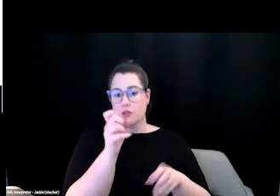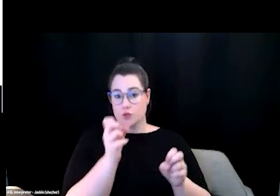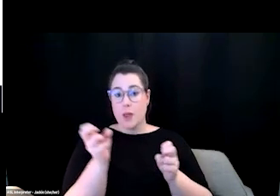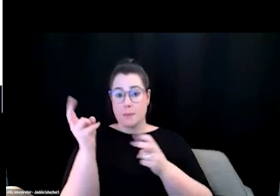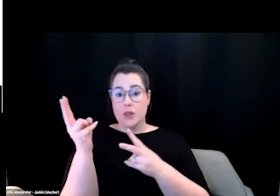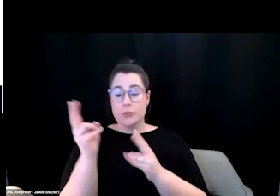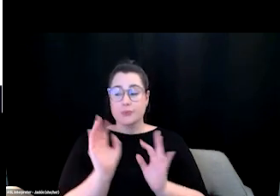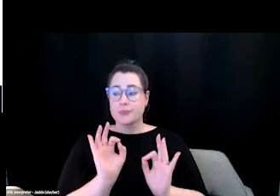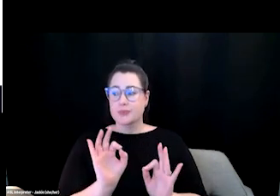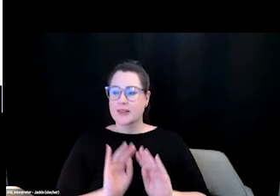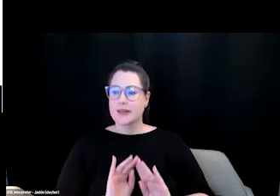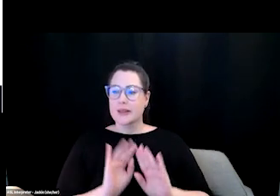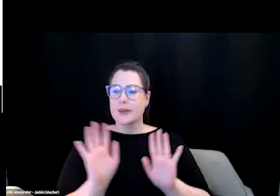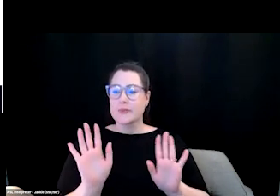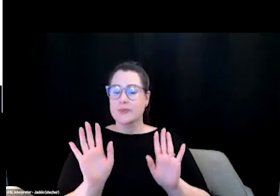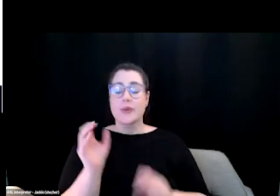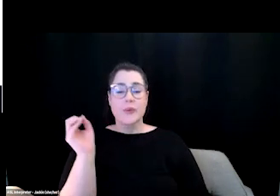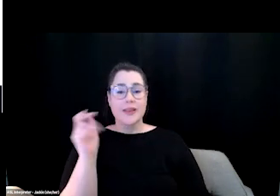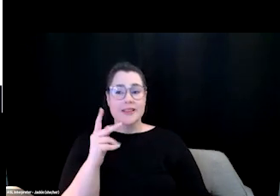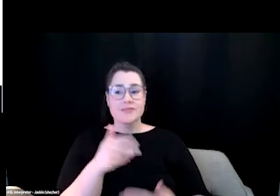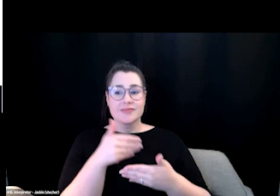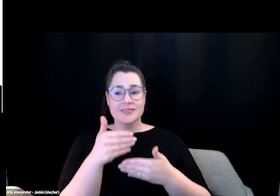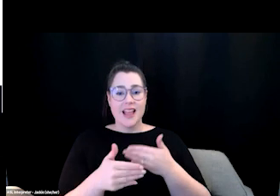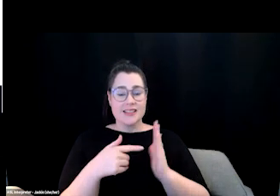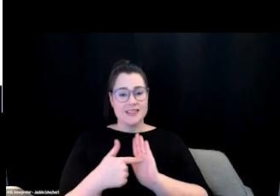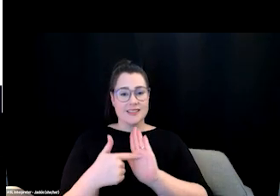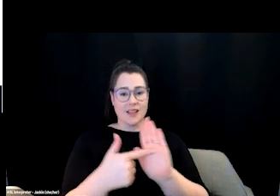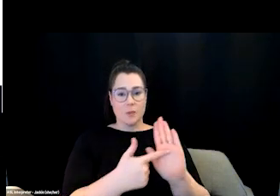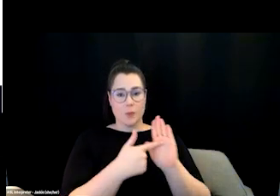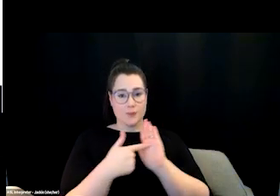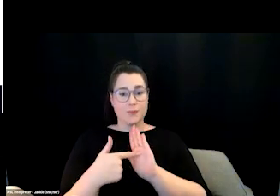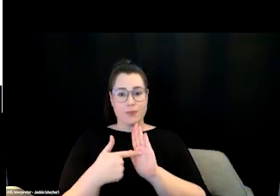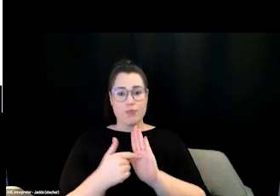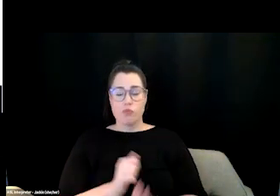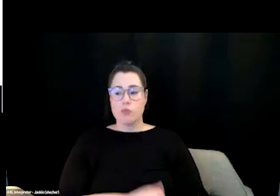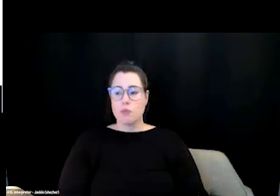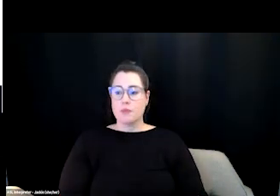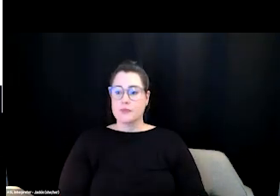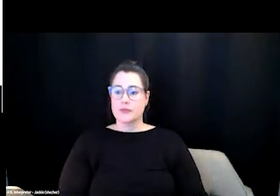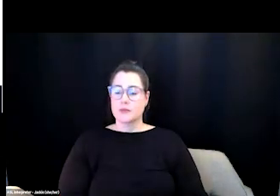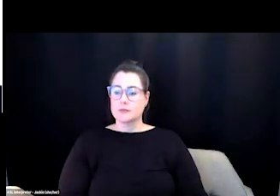All right, so I'm about to jump into the demo. I'm going to move from the PowerPoint presentation to a browser.